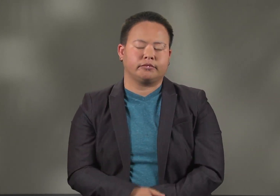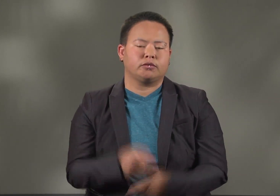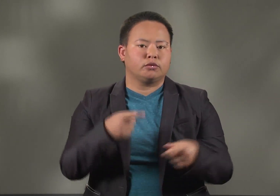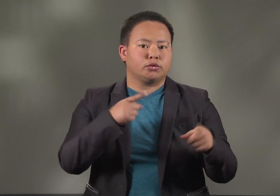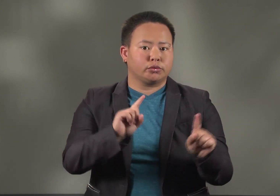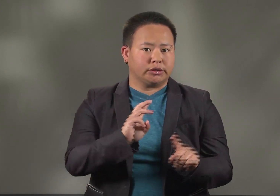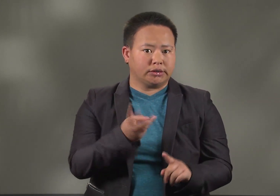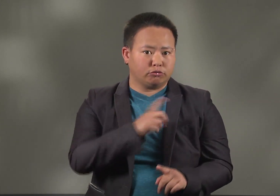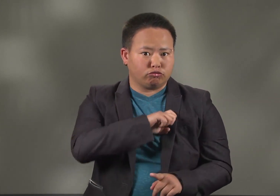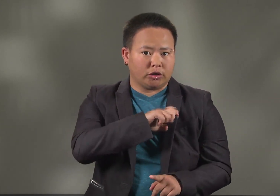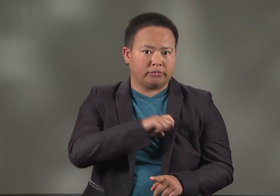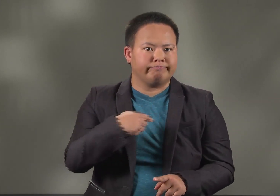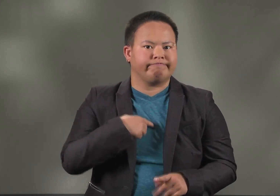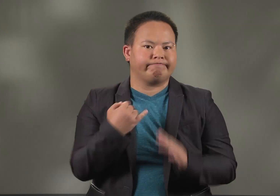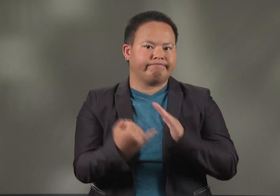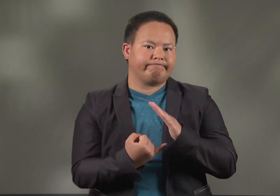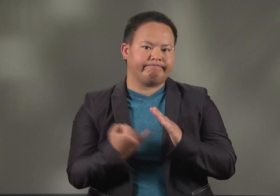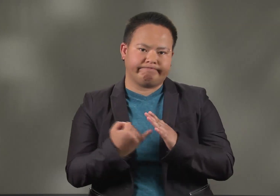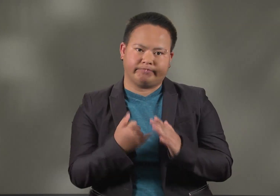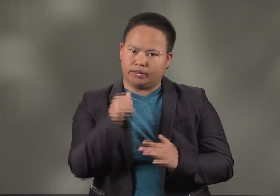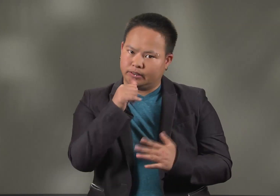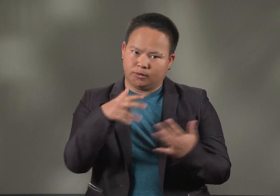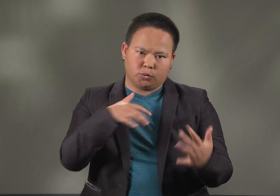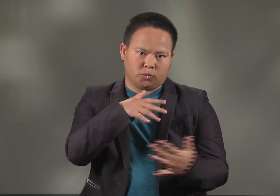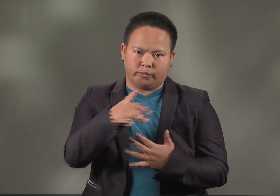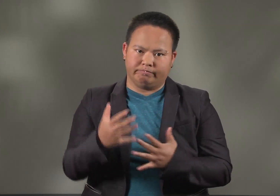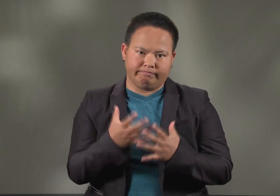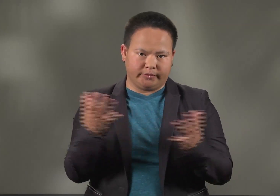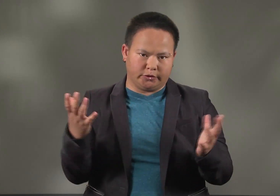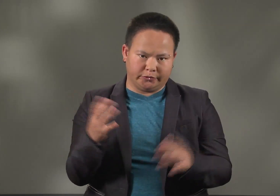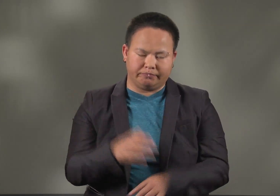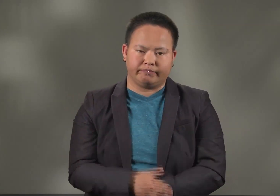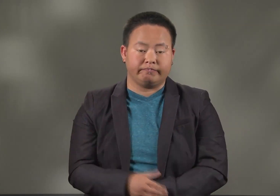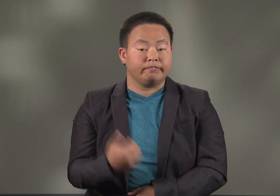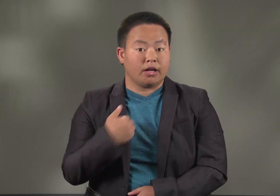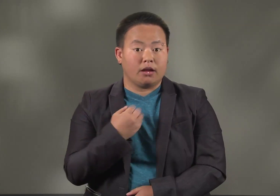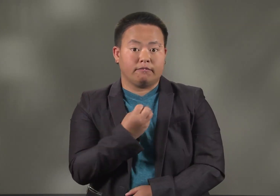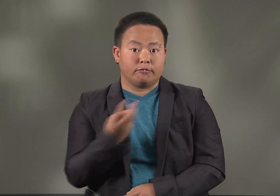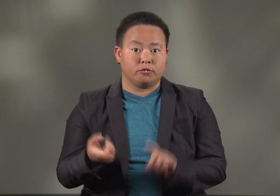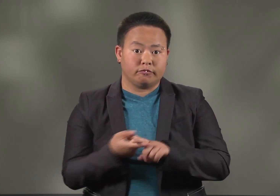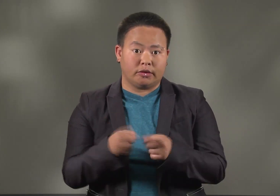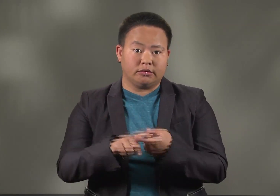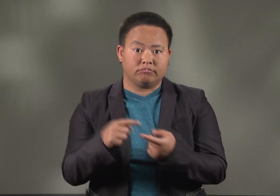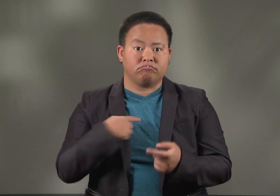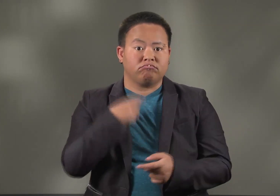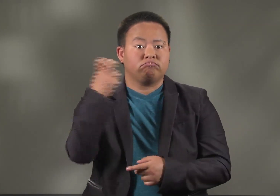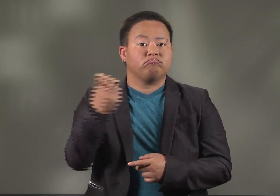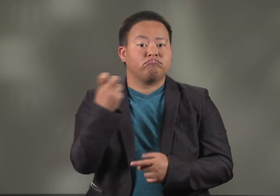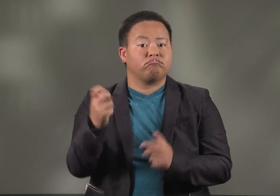as well as special education services. But I was very isolated in sixth grade and didn't socialize much.